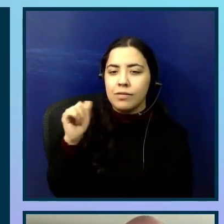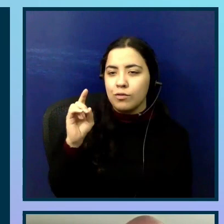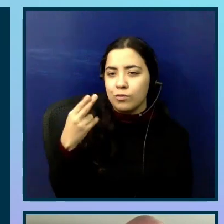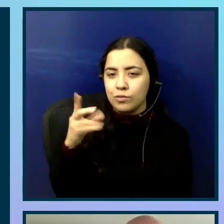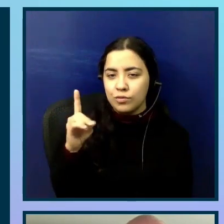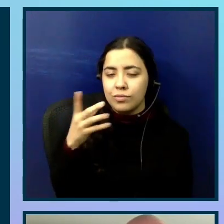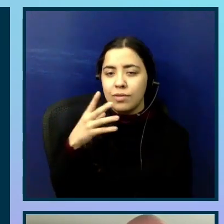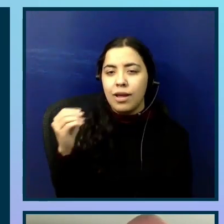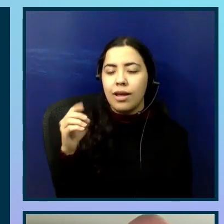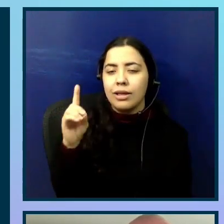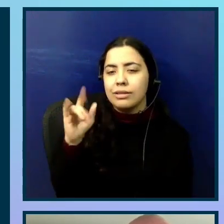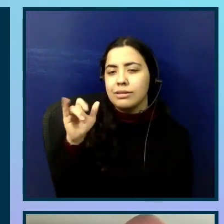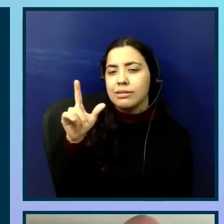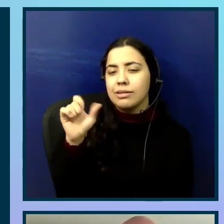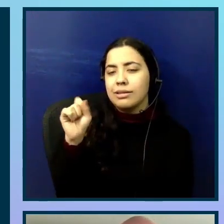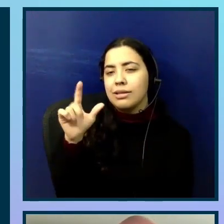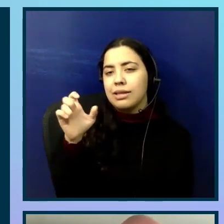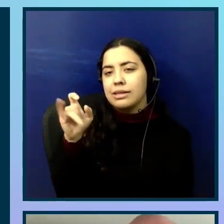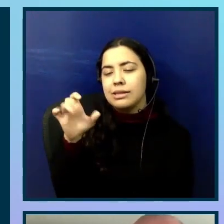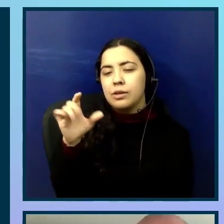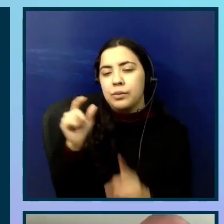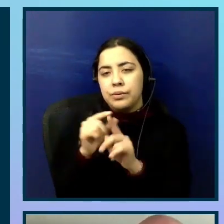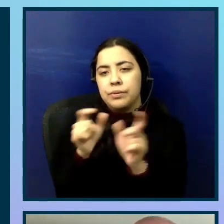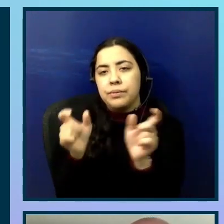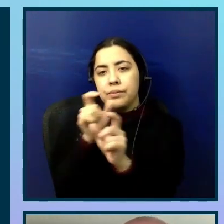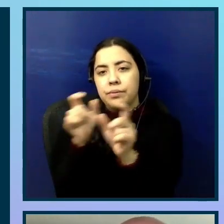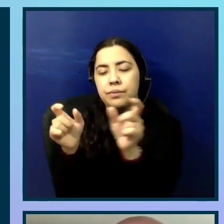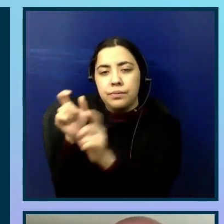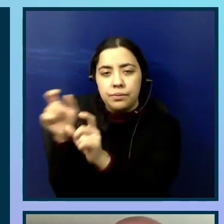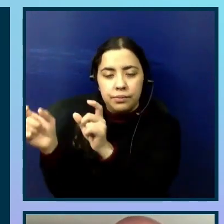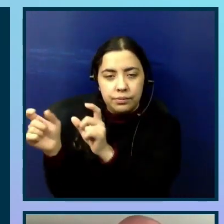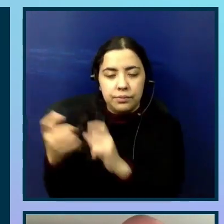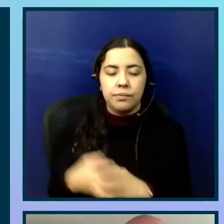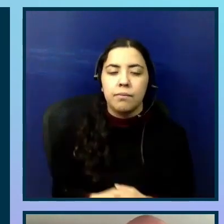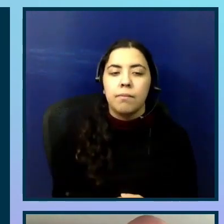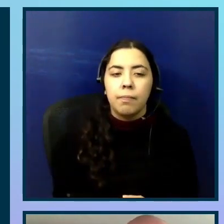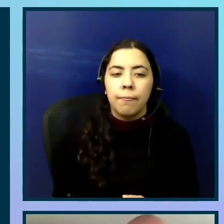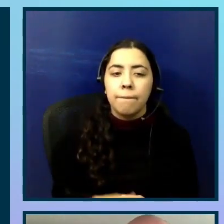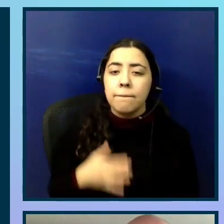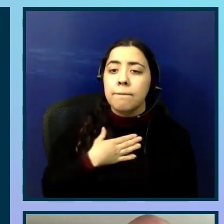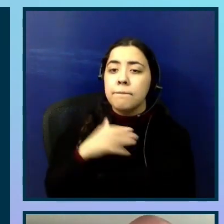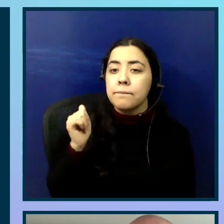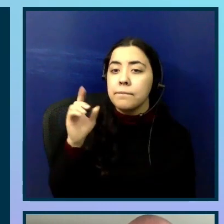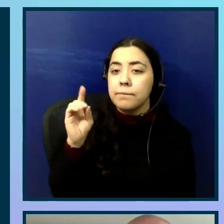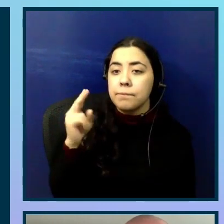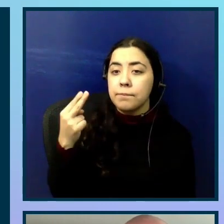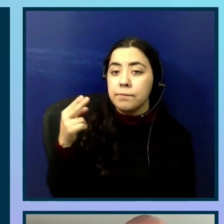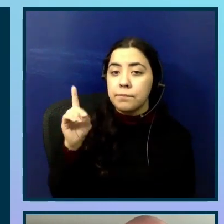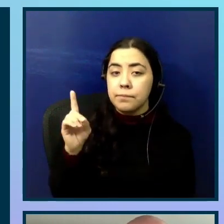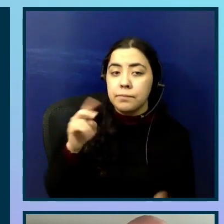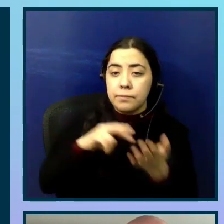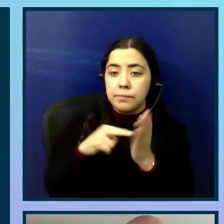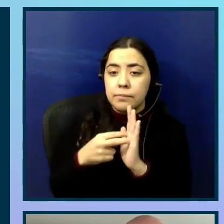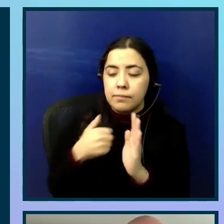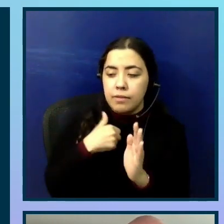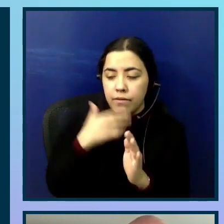Now from point about, my ADHD is that means I regularly forget things.